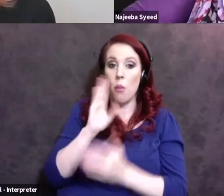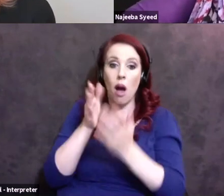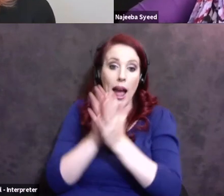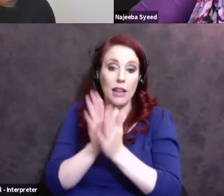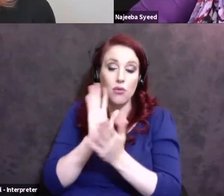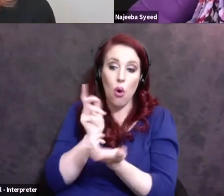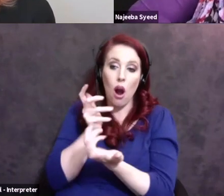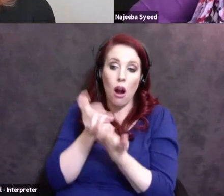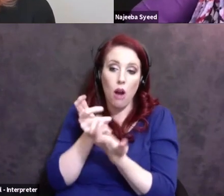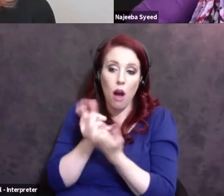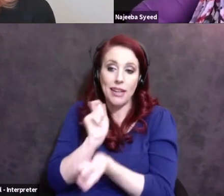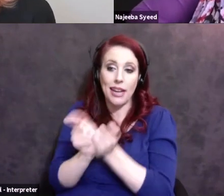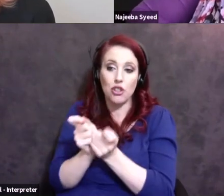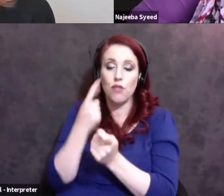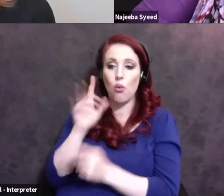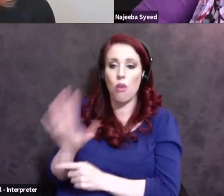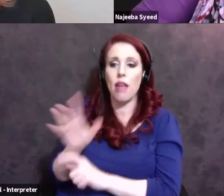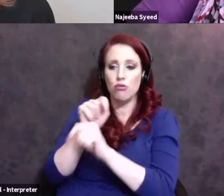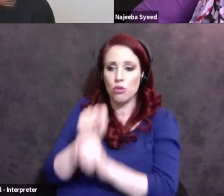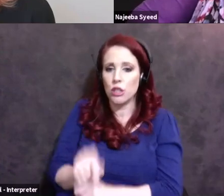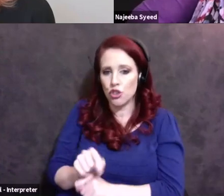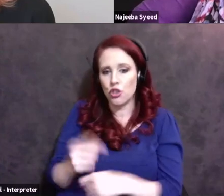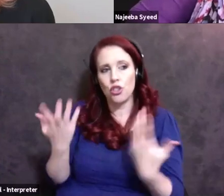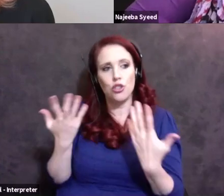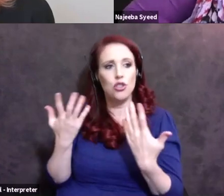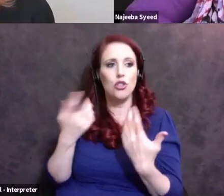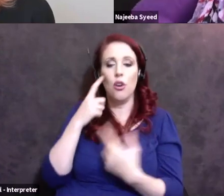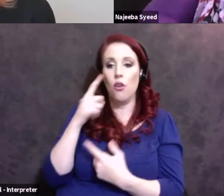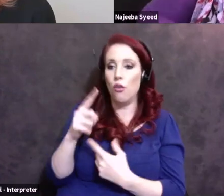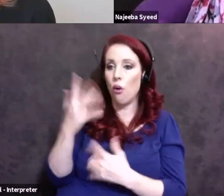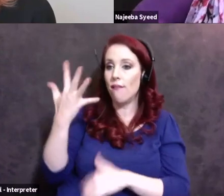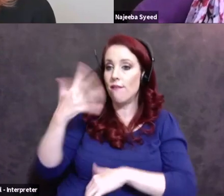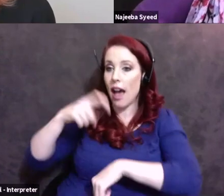around ritual, for instance, around the five time daily prayer, that is an accommodation